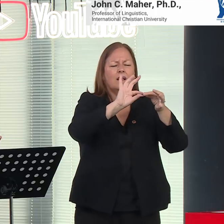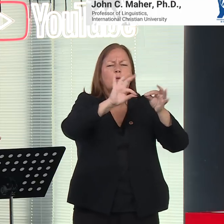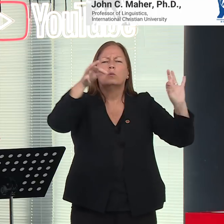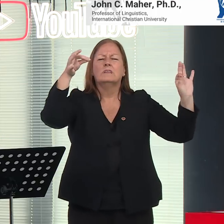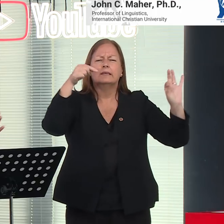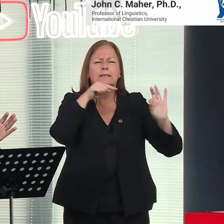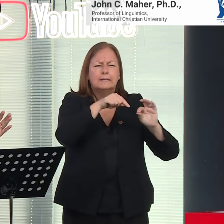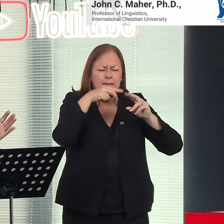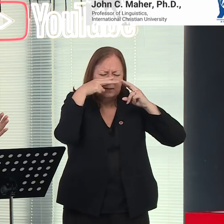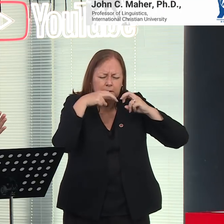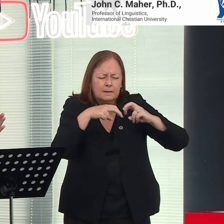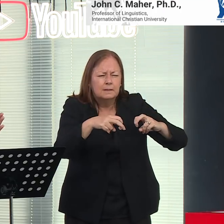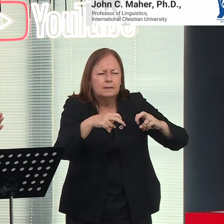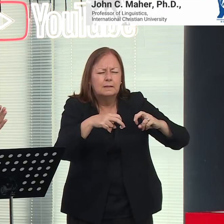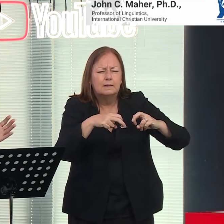Pong the world's languages -- among